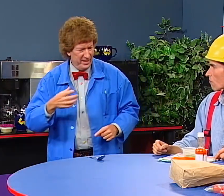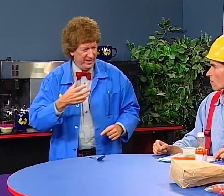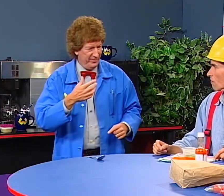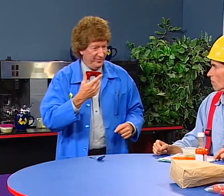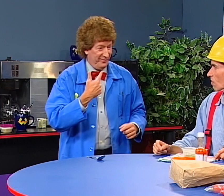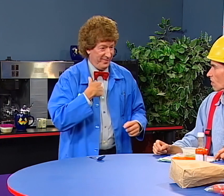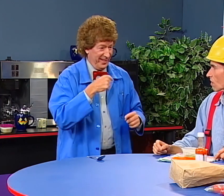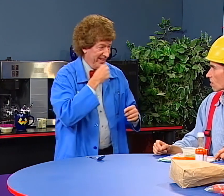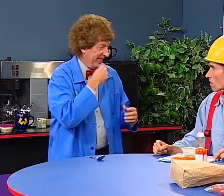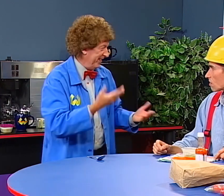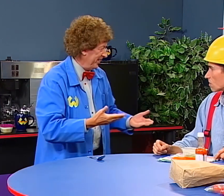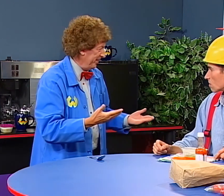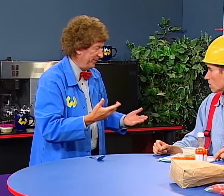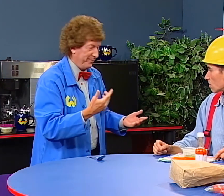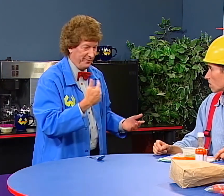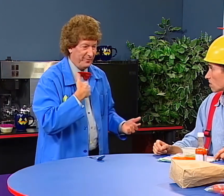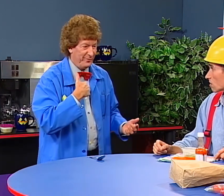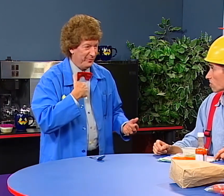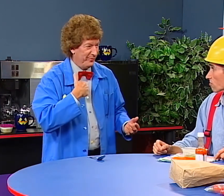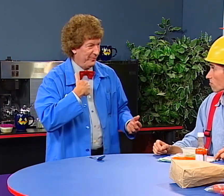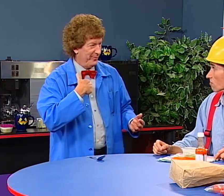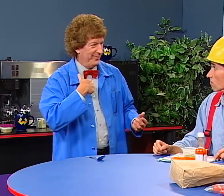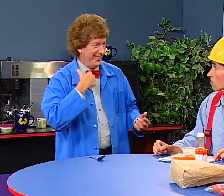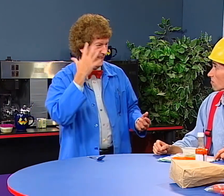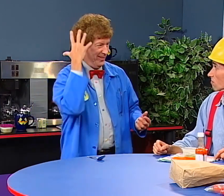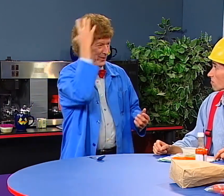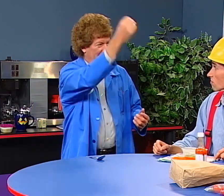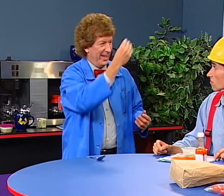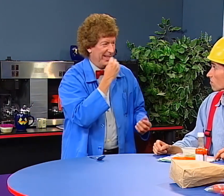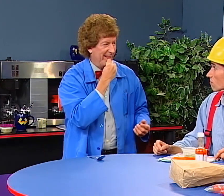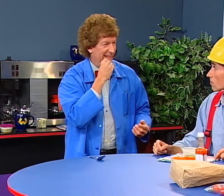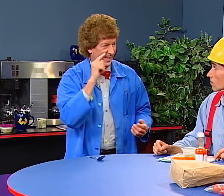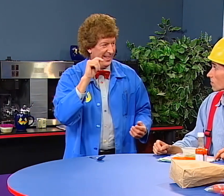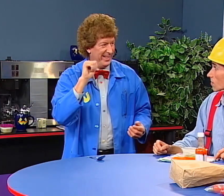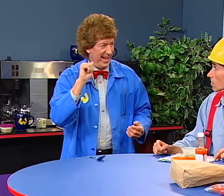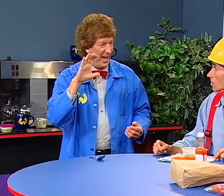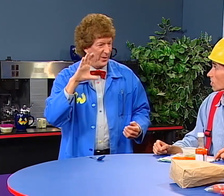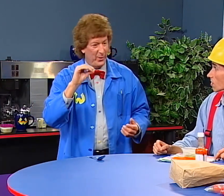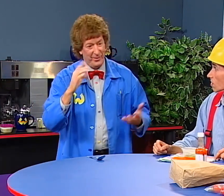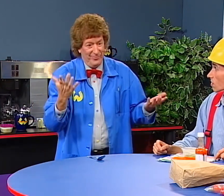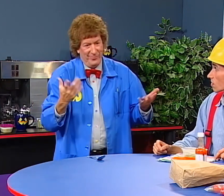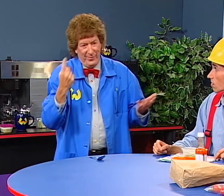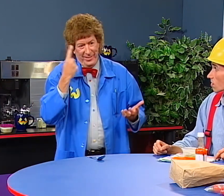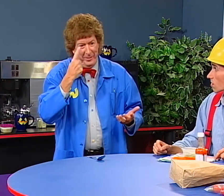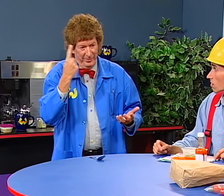AND THERE'S NOTHING ELSE HERE TO EAT, SO I GUESS I'LL HAVE TO GO OUT.